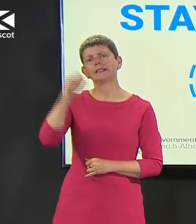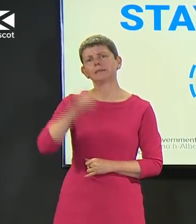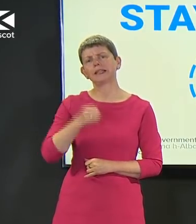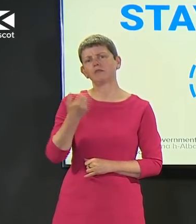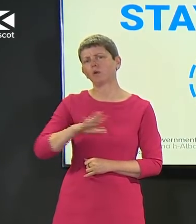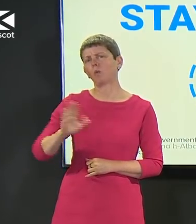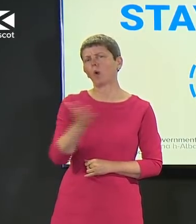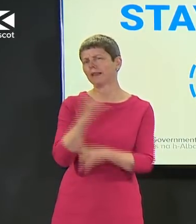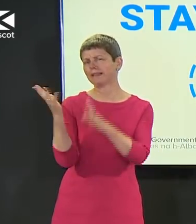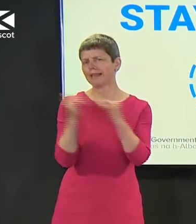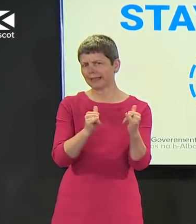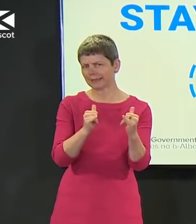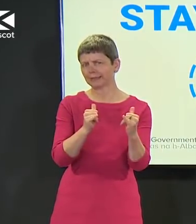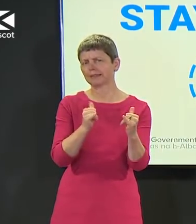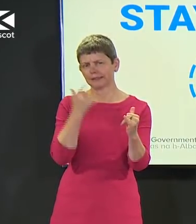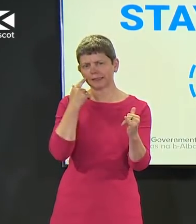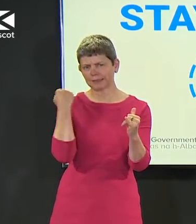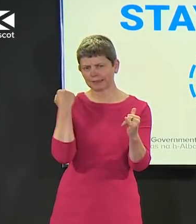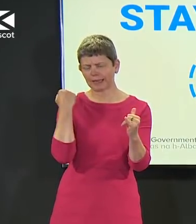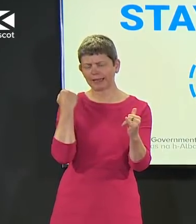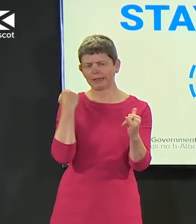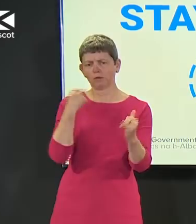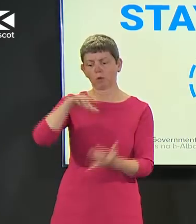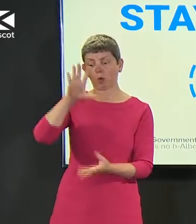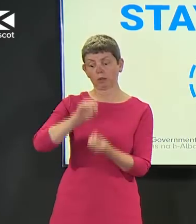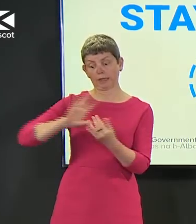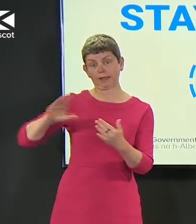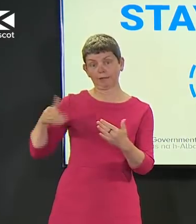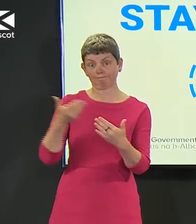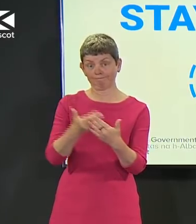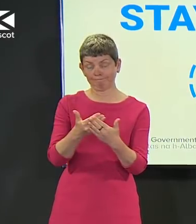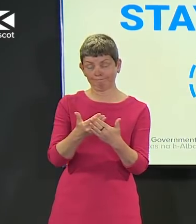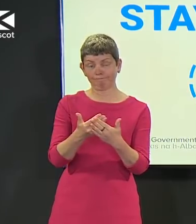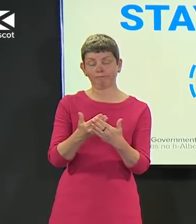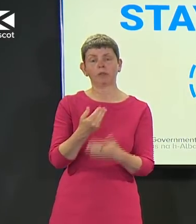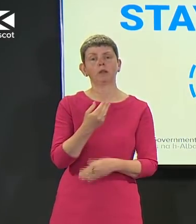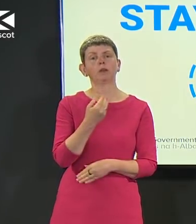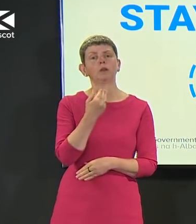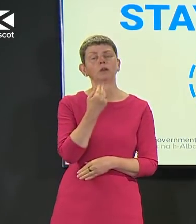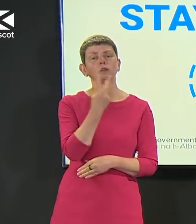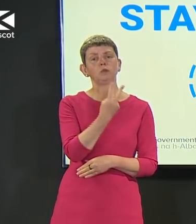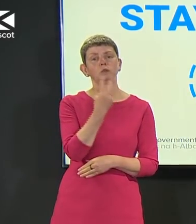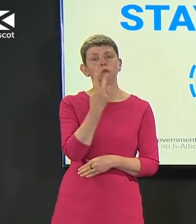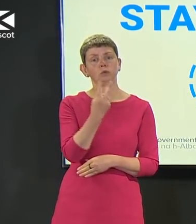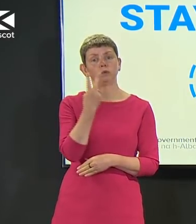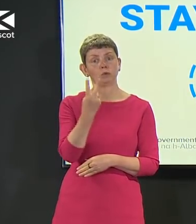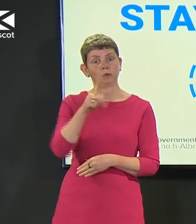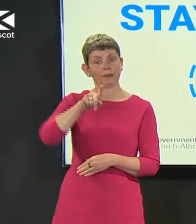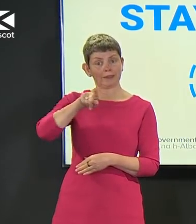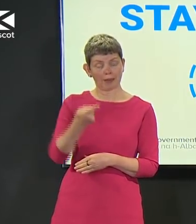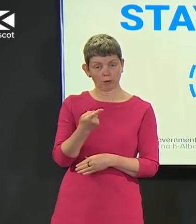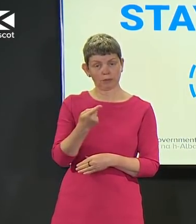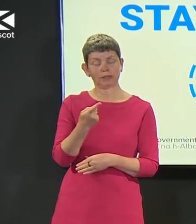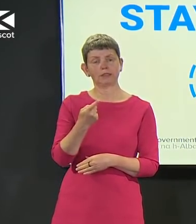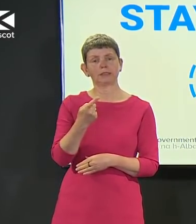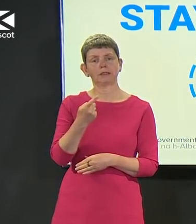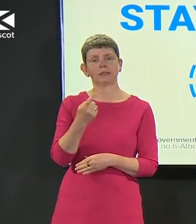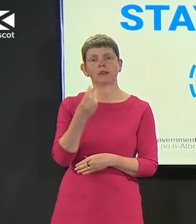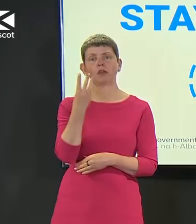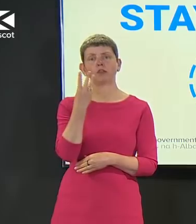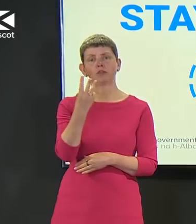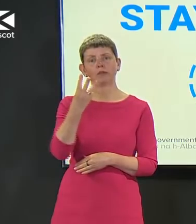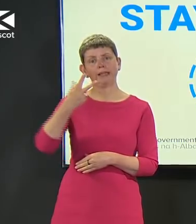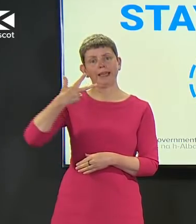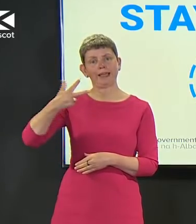total number of tests carried out and takes the overall number of confirmed cases now to 222 382.